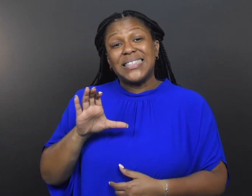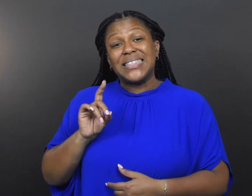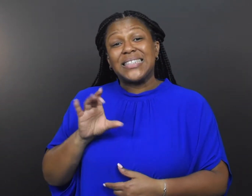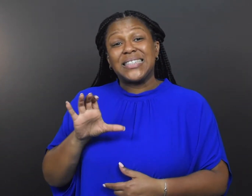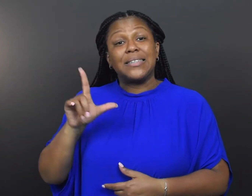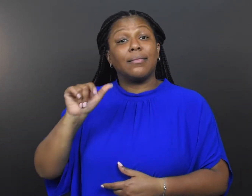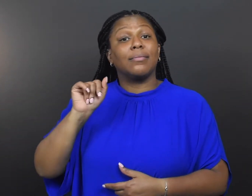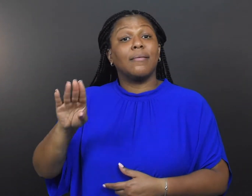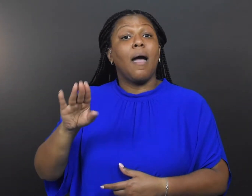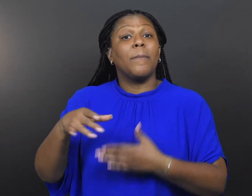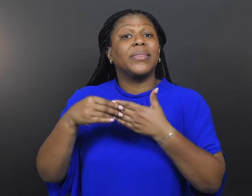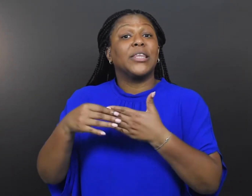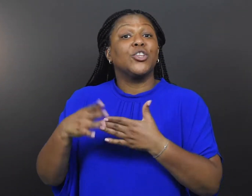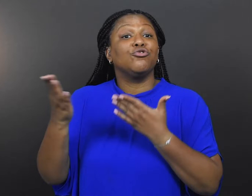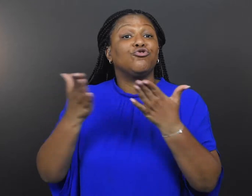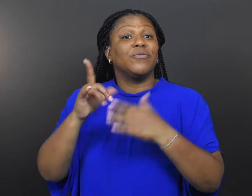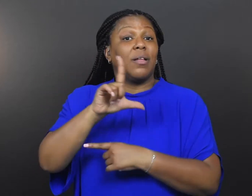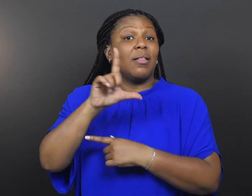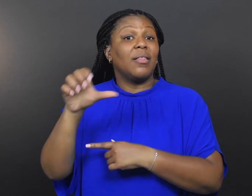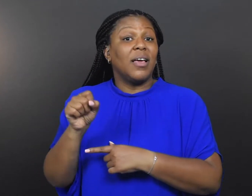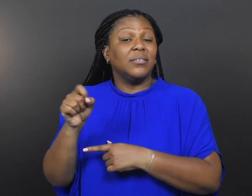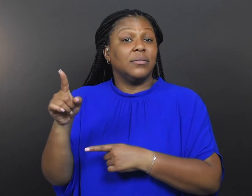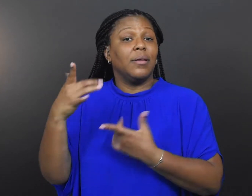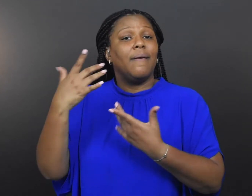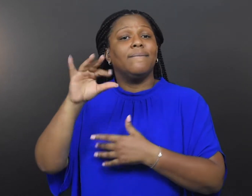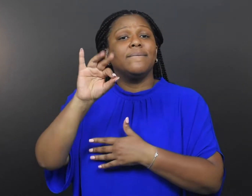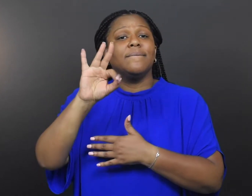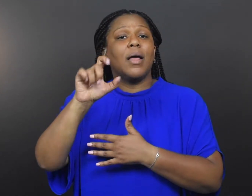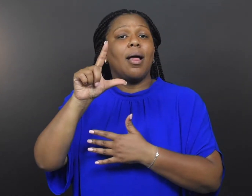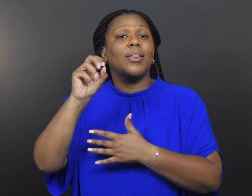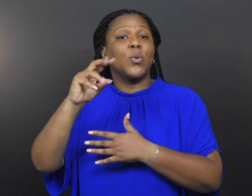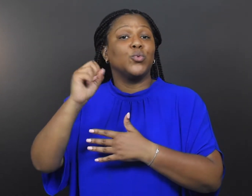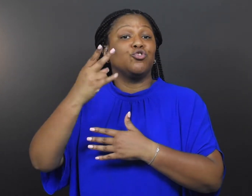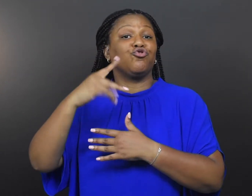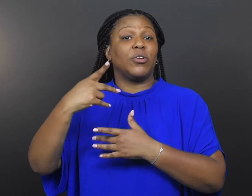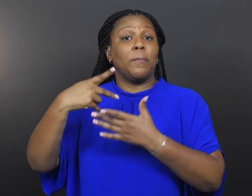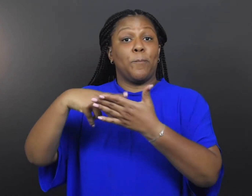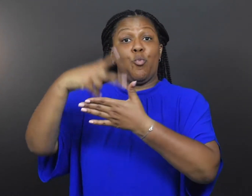CDC’s Laboratory Leadership Service (LLS) fellowship programtrains